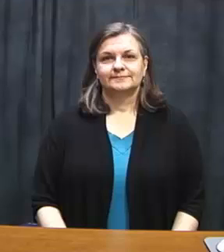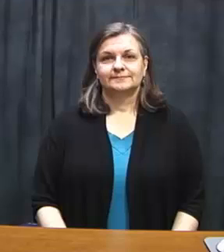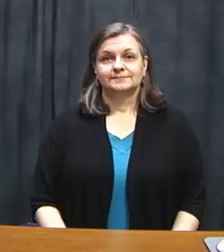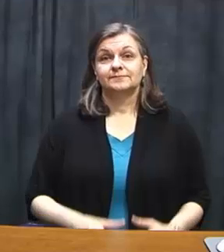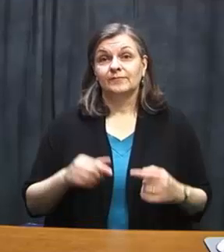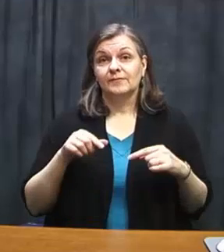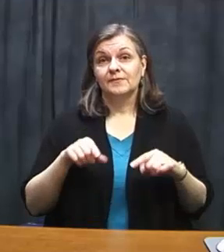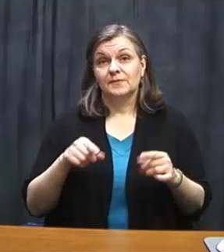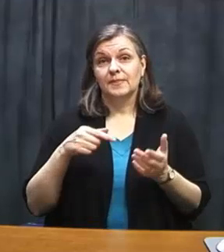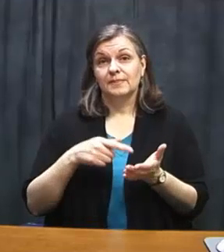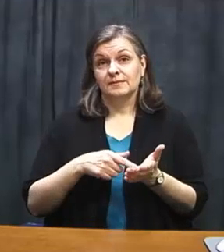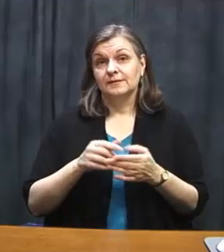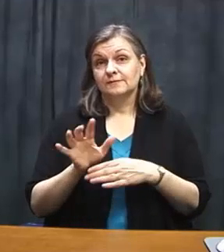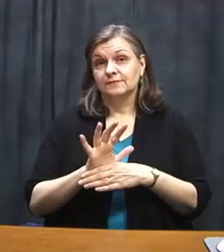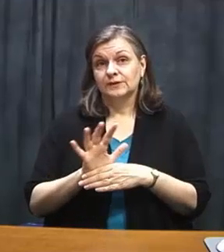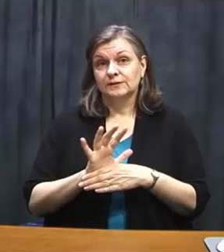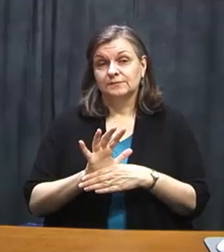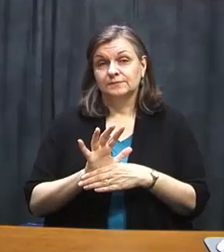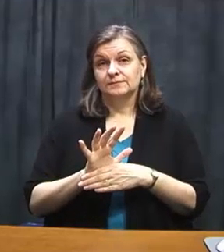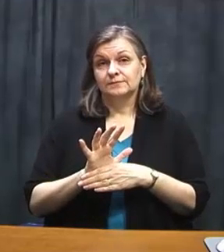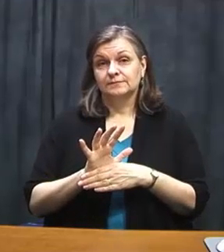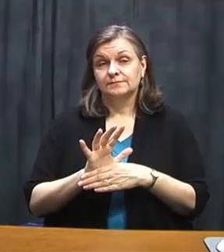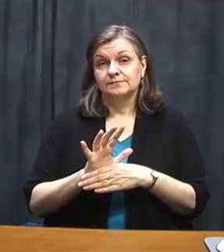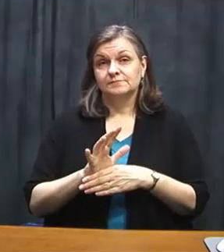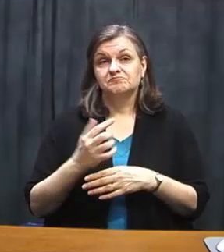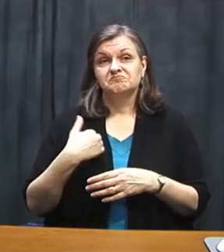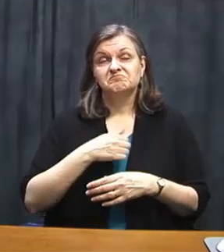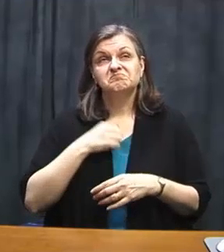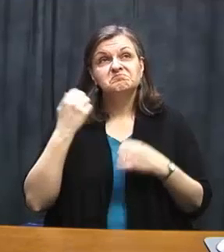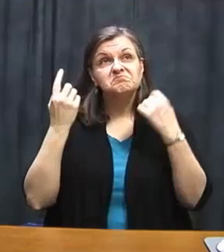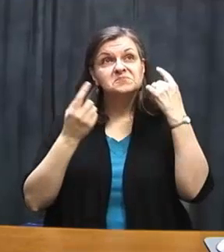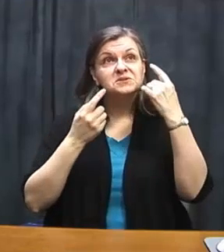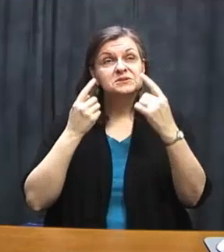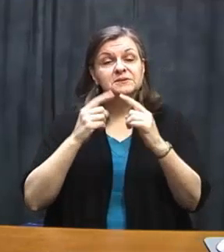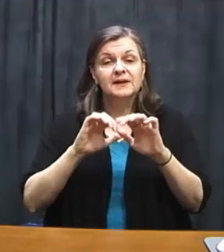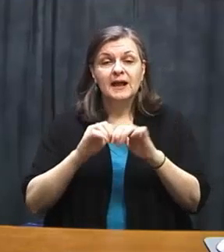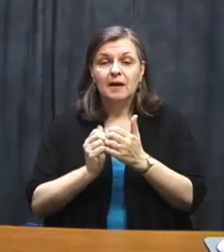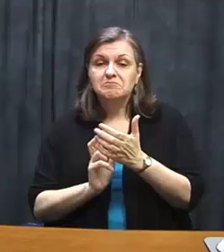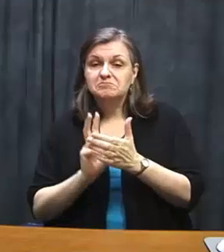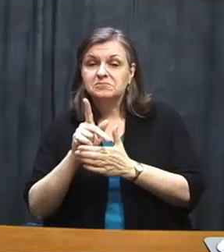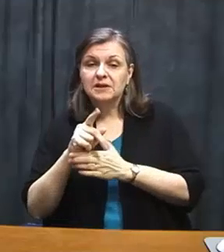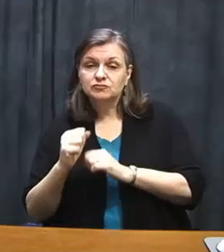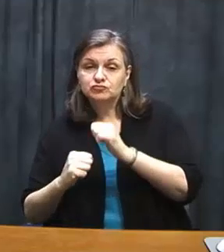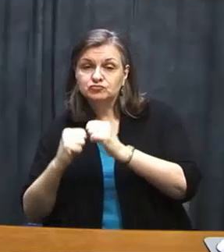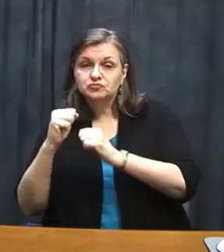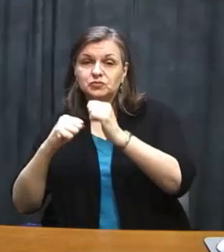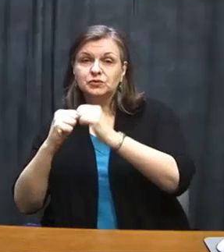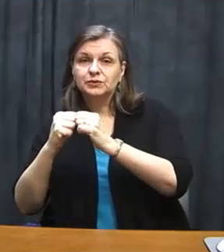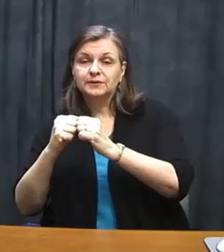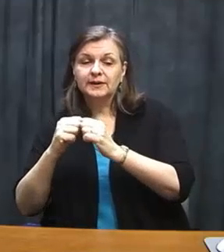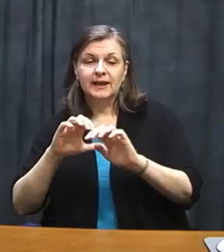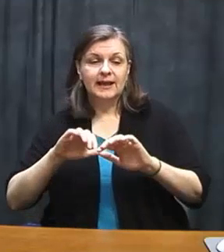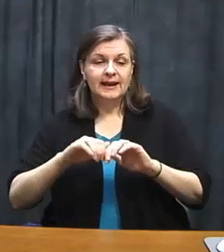In this session we consider the structures of plants and how we can categorize plants